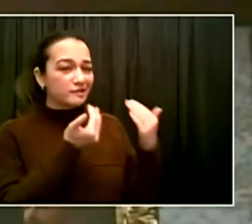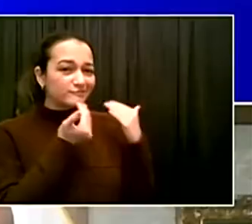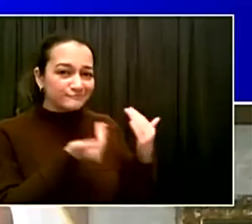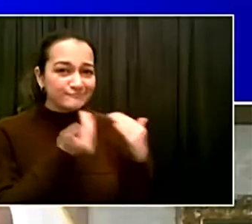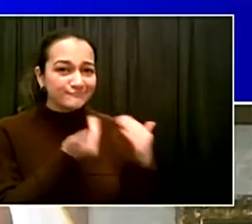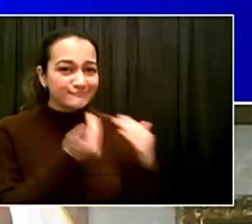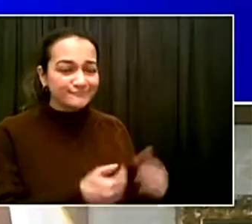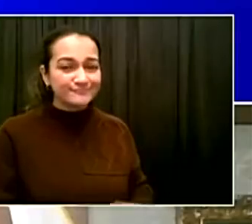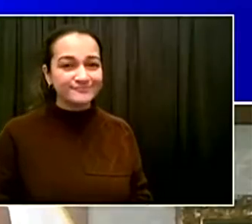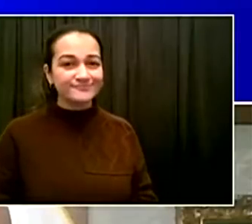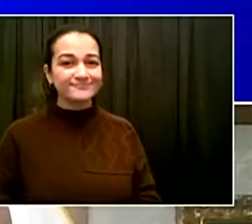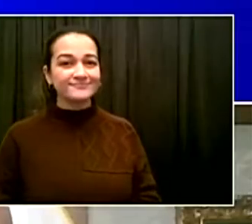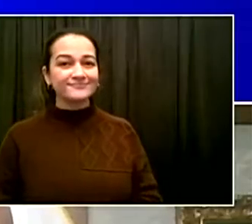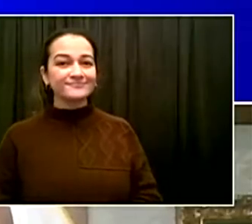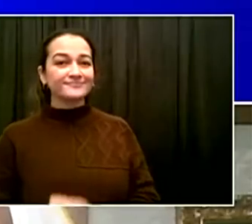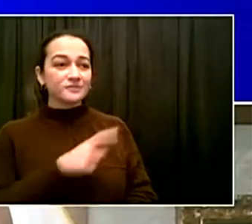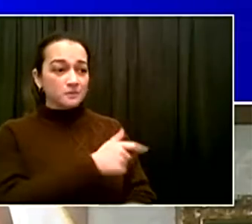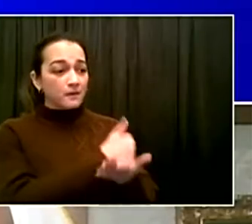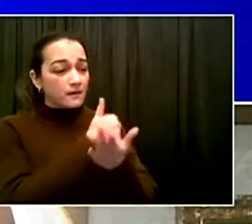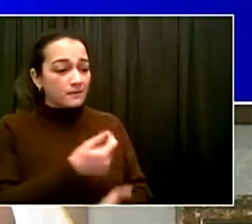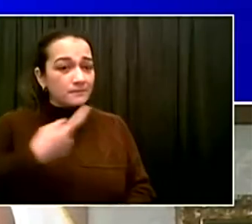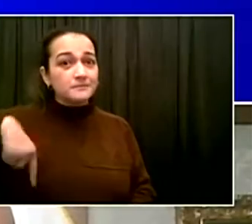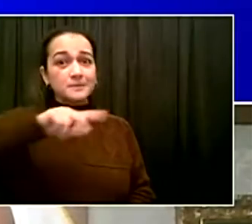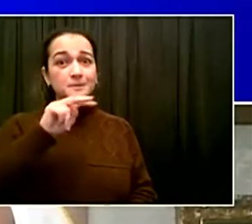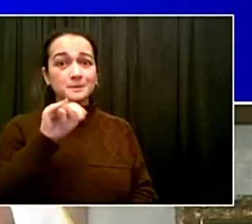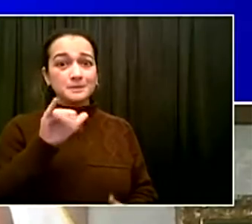AGAIN, MAYOR, THANK YOU SO MUCH FOR WHAT YOU HAVE DONE AND WHAT